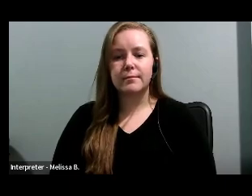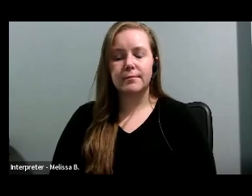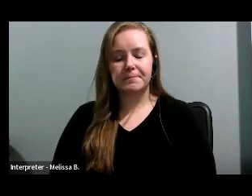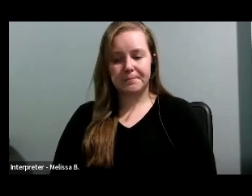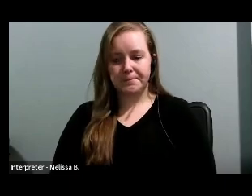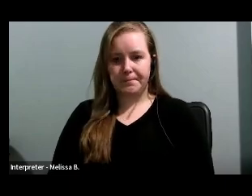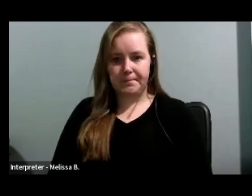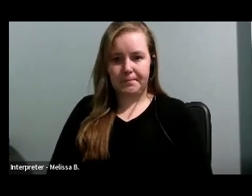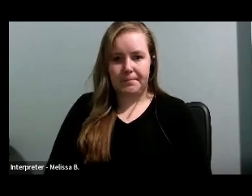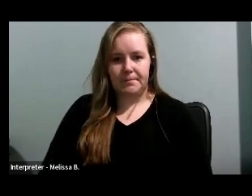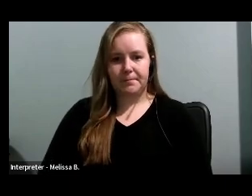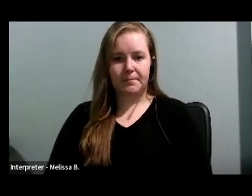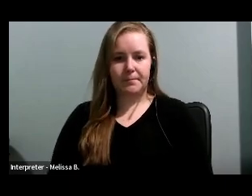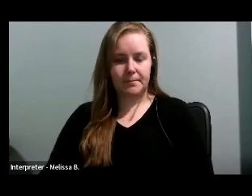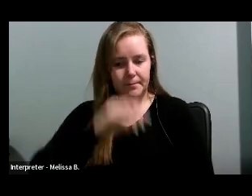Shannon Spencer (she/her): The whiteboard, that's interesting.